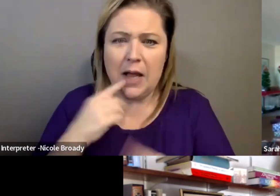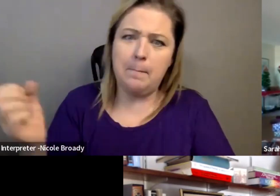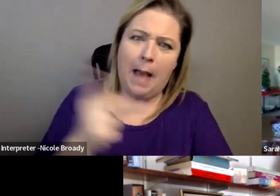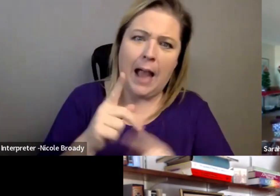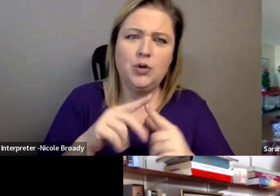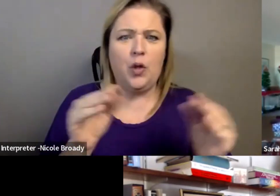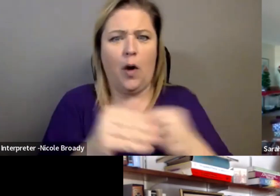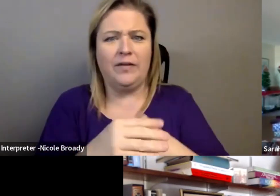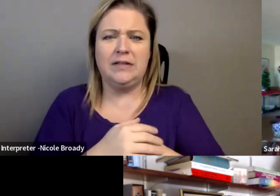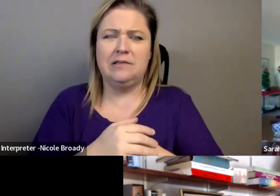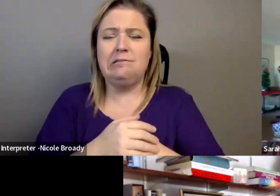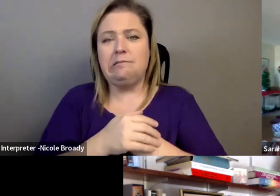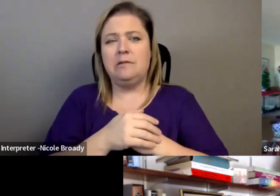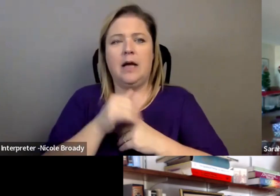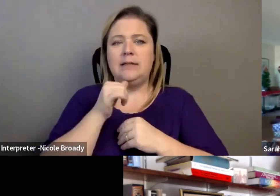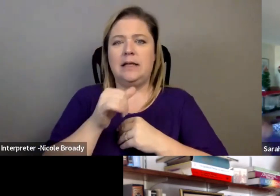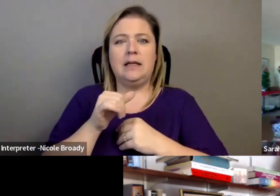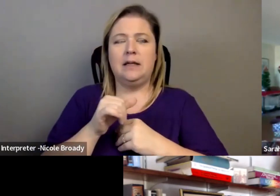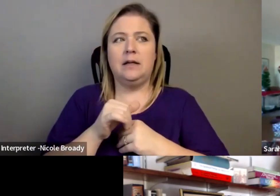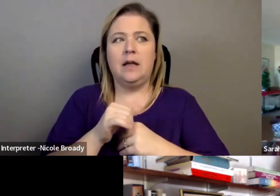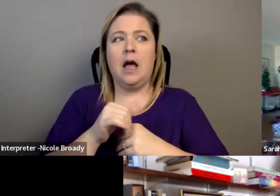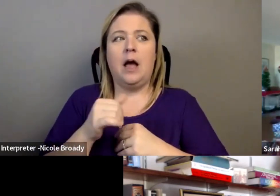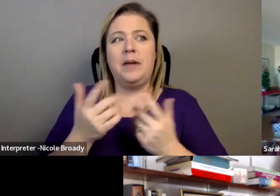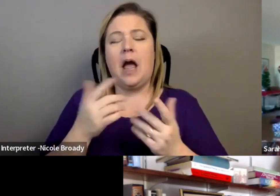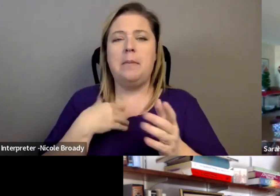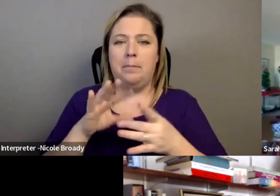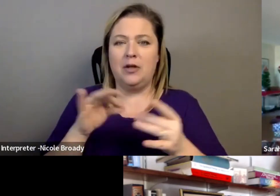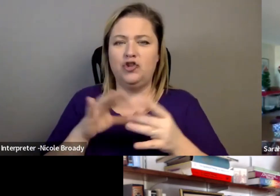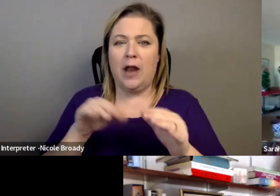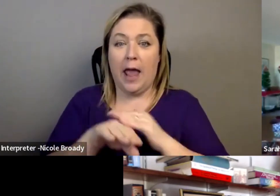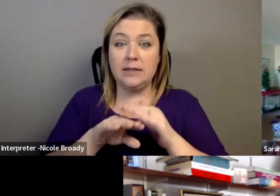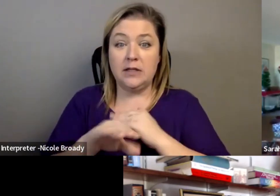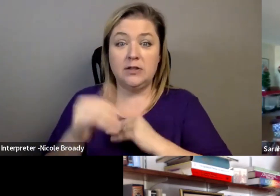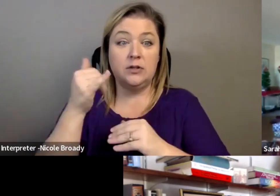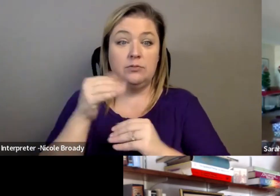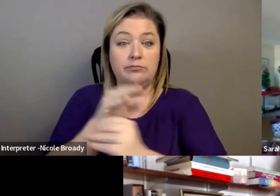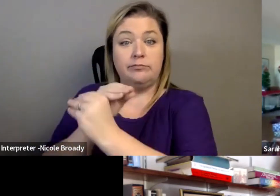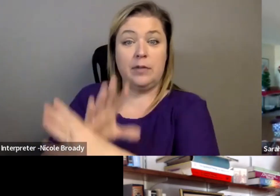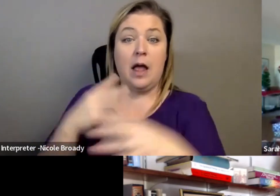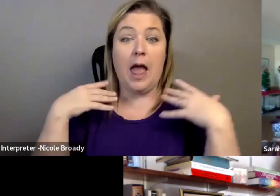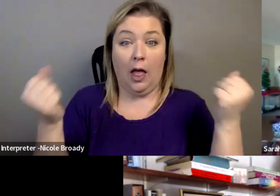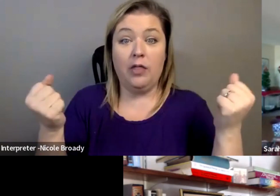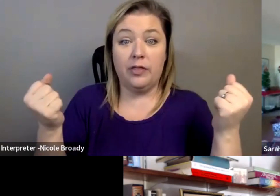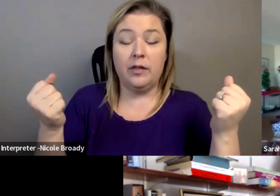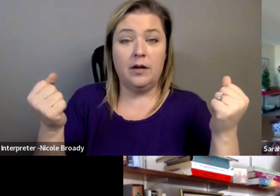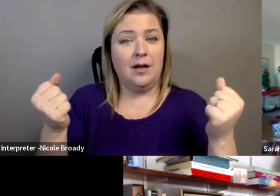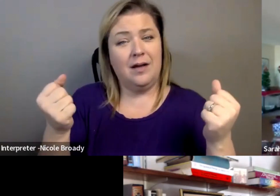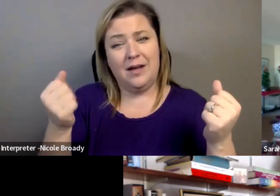mentioned access to telehealth previously that had been mentioned. But that has made a radical difference for me as someone who's on controlled